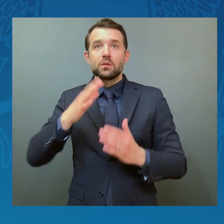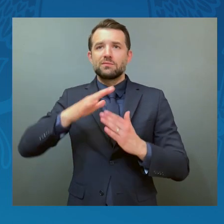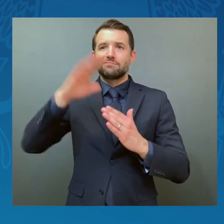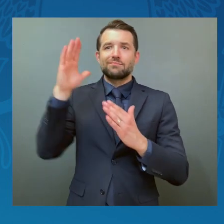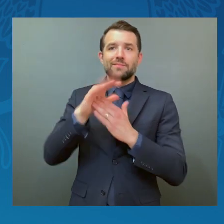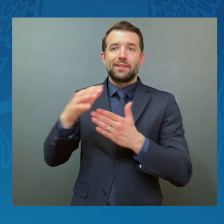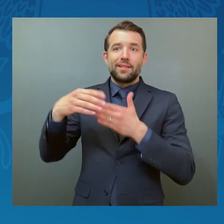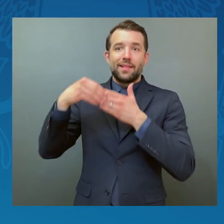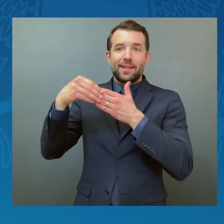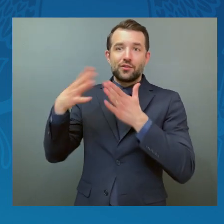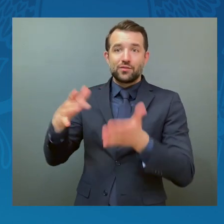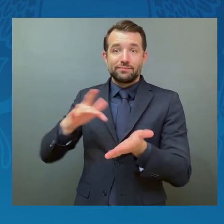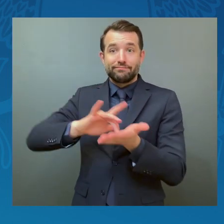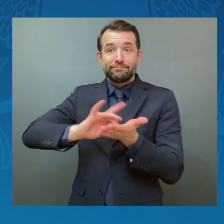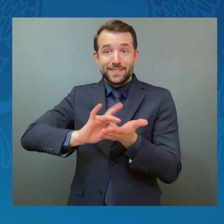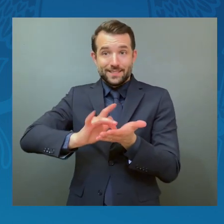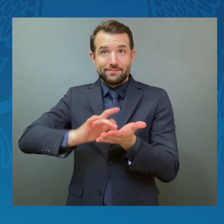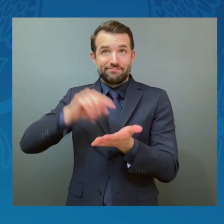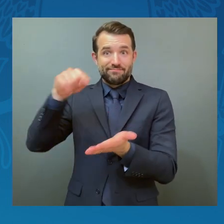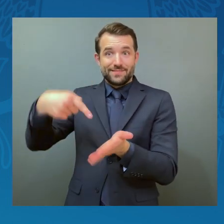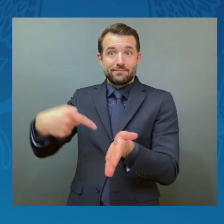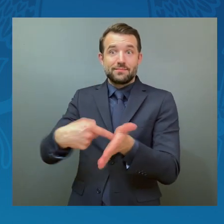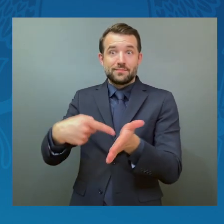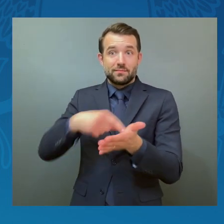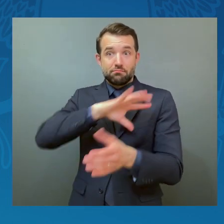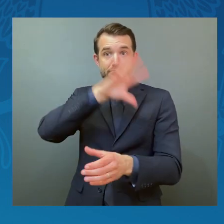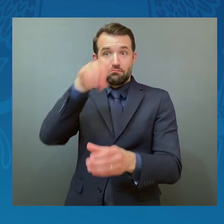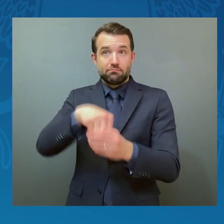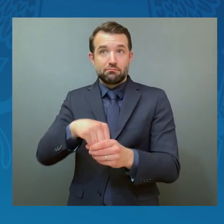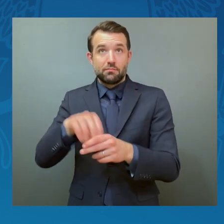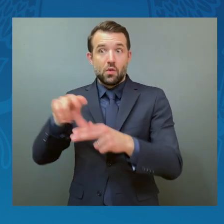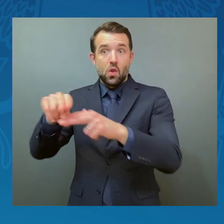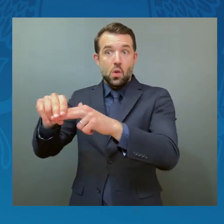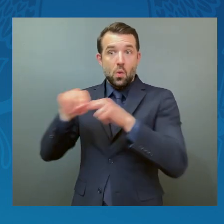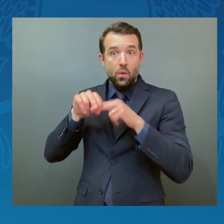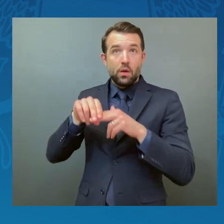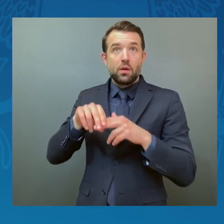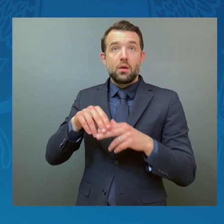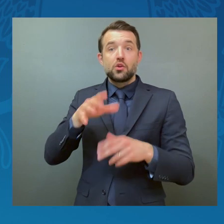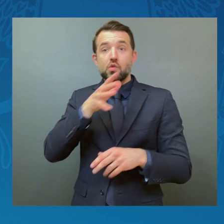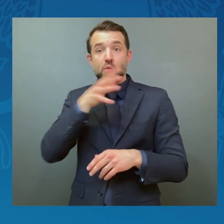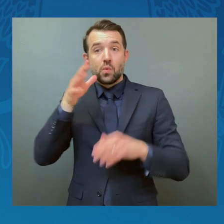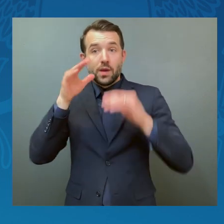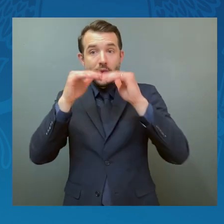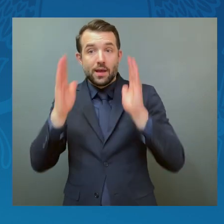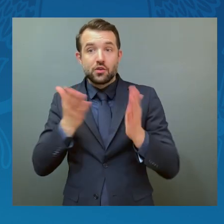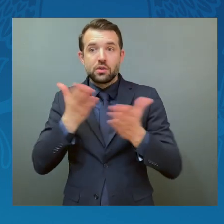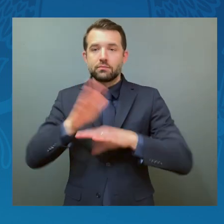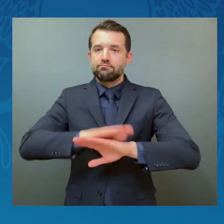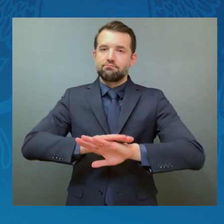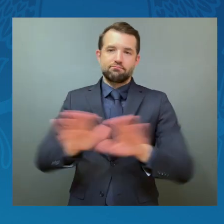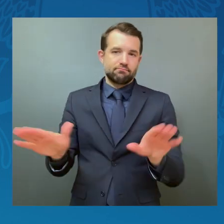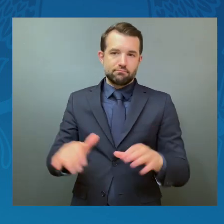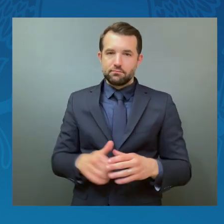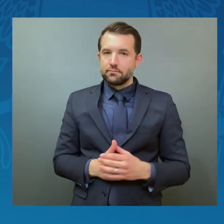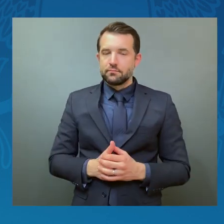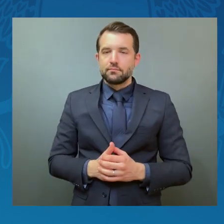when guaranteeing loans through its rural housing service. Medical debt makes it more difficult for so many people